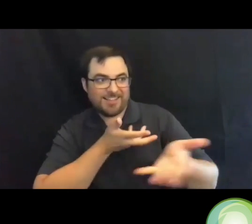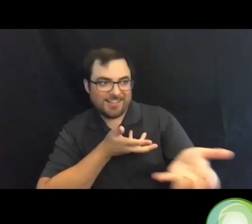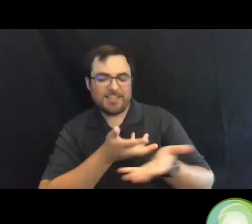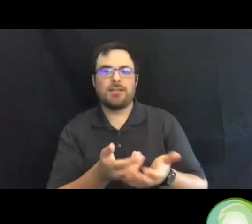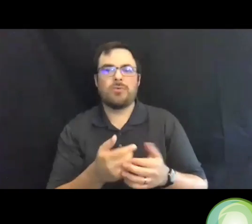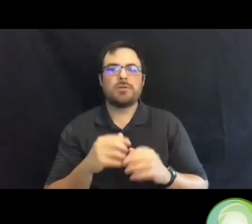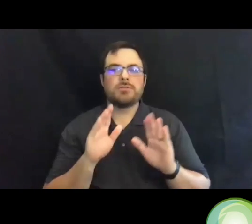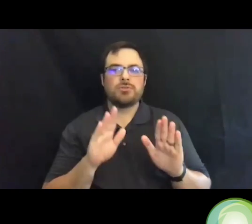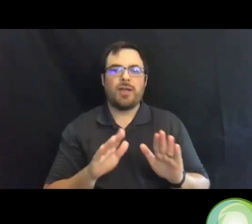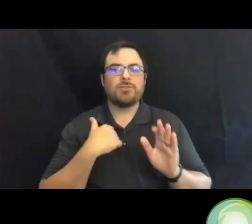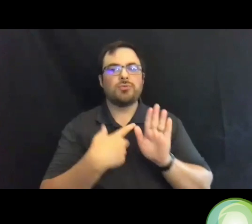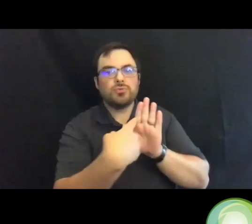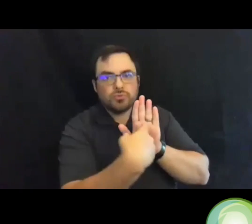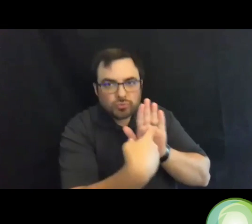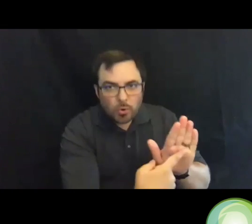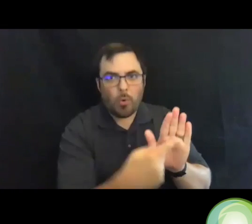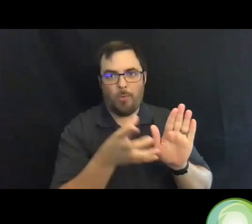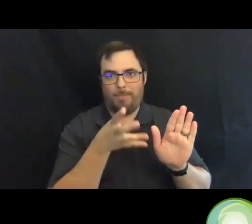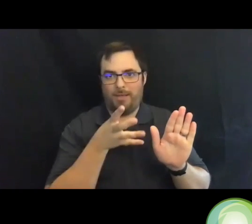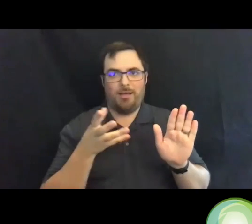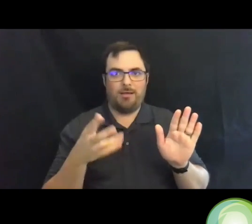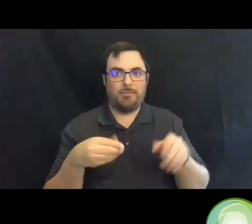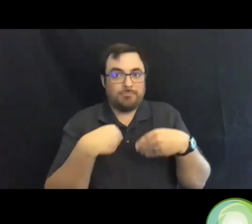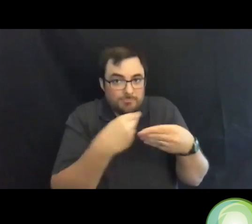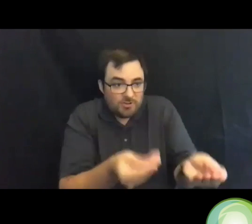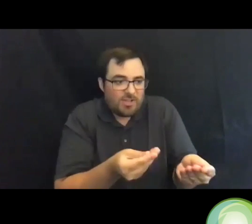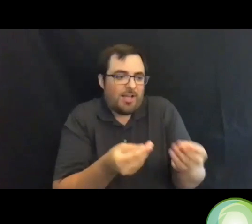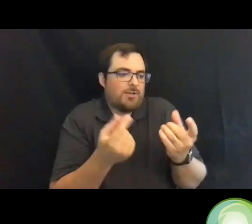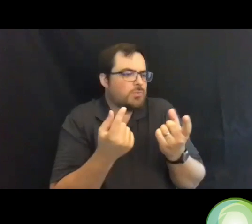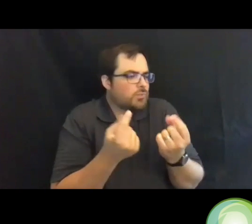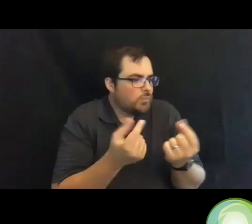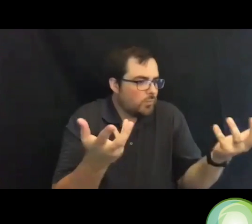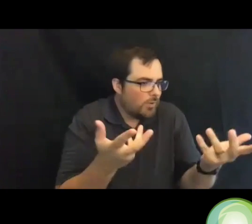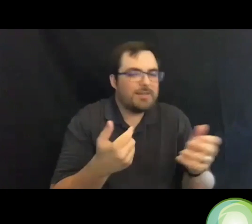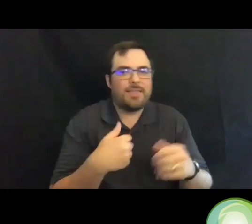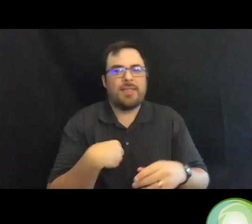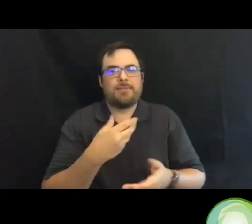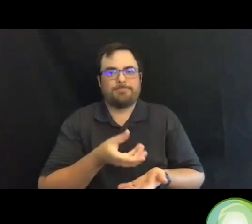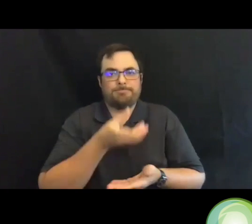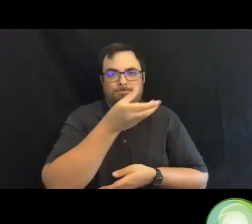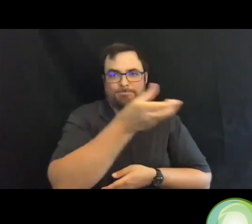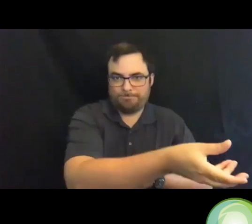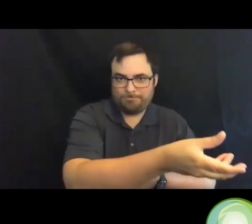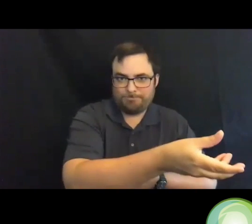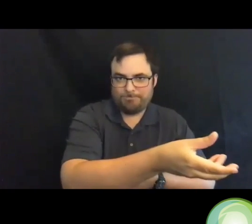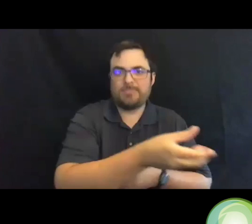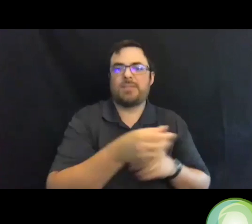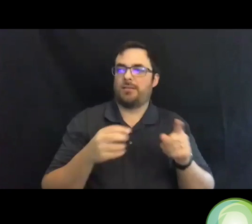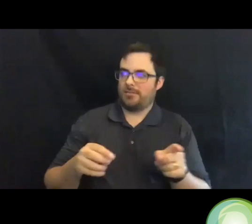just to show her like show her with the toys what we were doing and then explain it to her and then have her watch the video